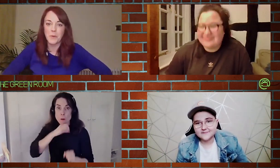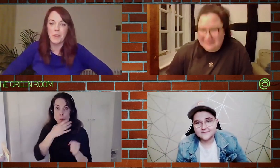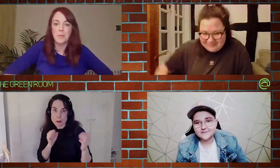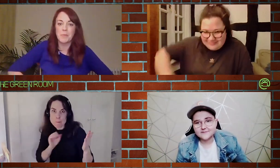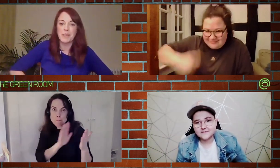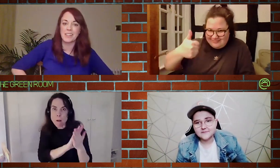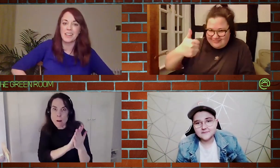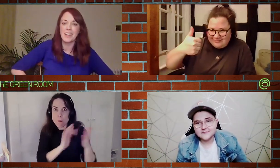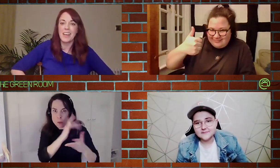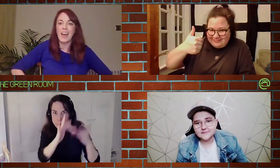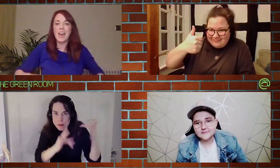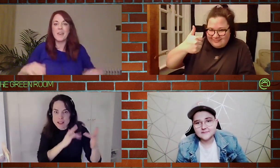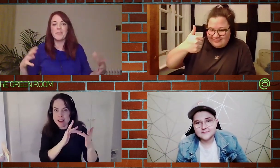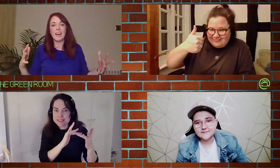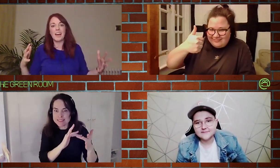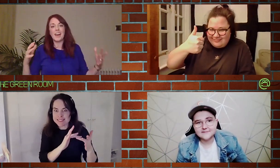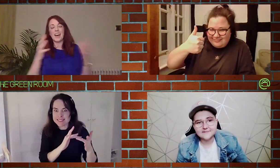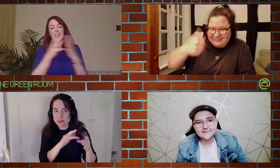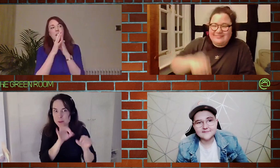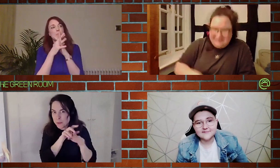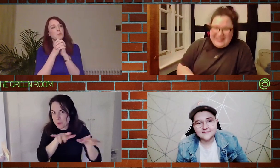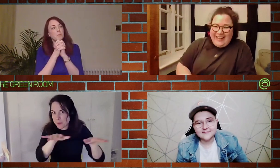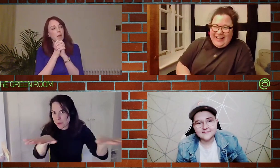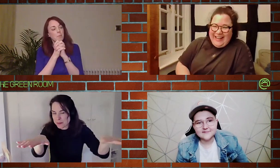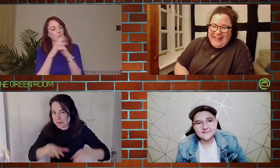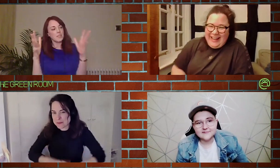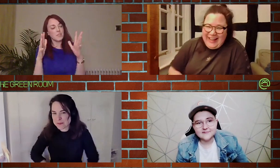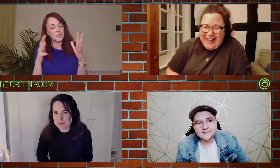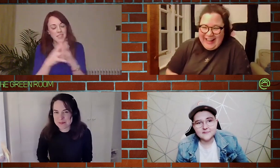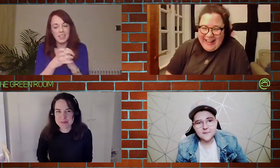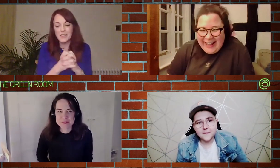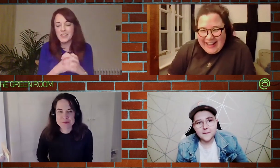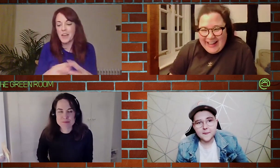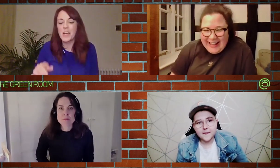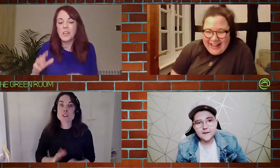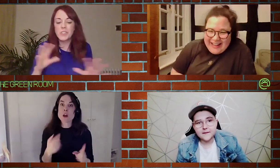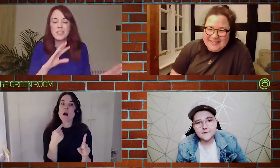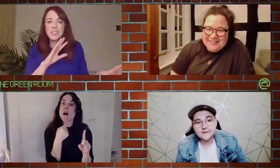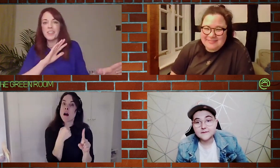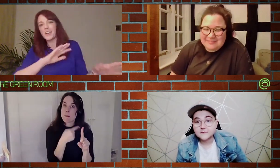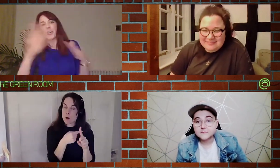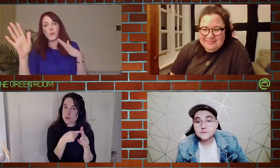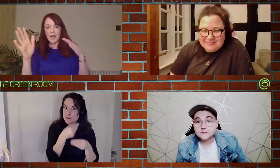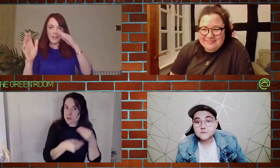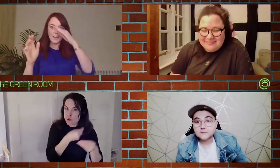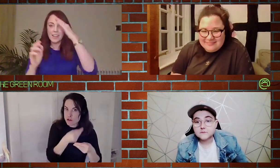That'll be amazing. BW: I will. So yeah positive stories, negative time. Just to quickly